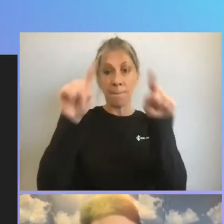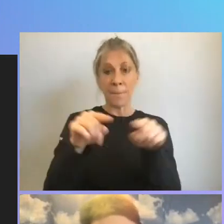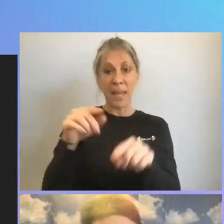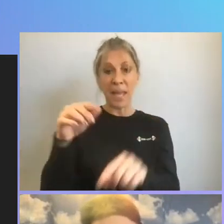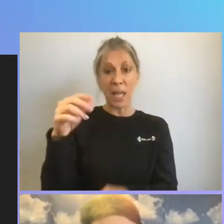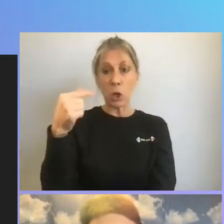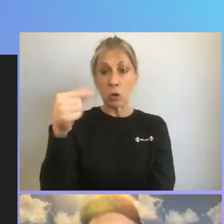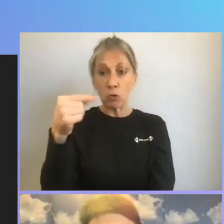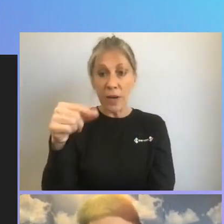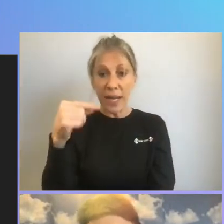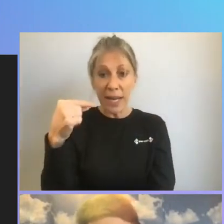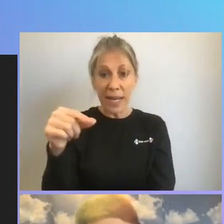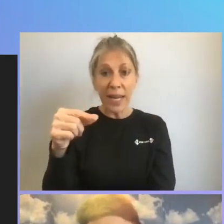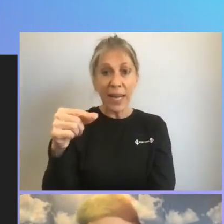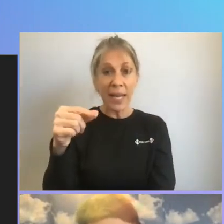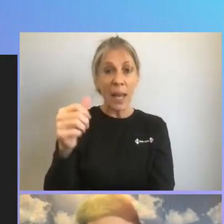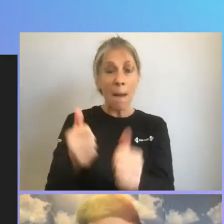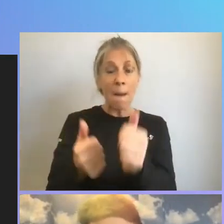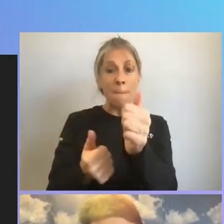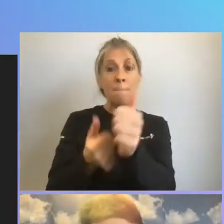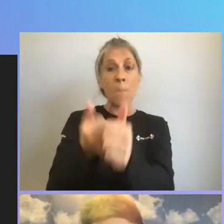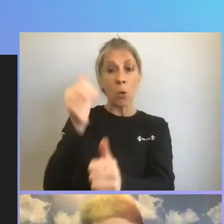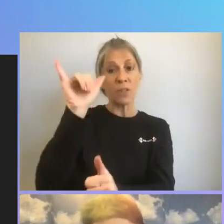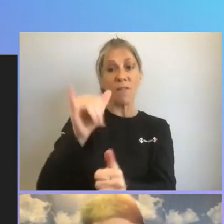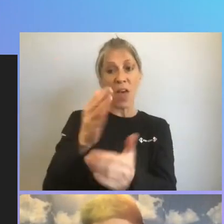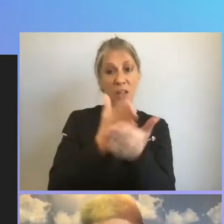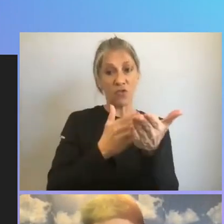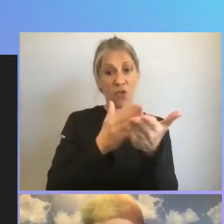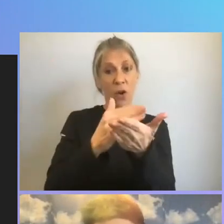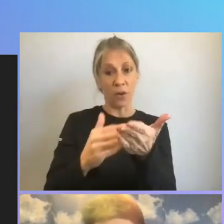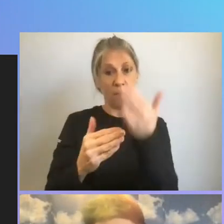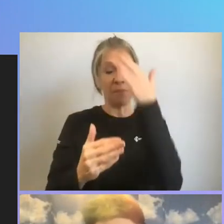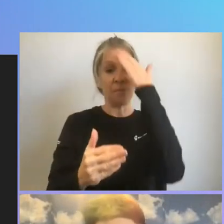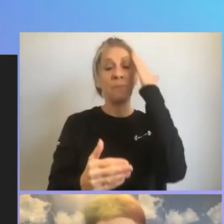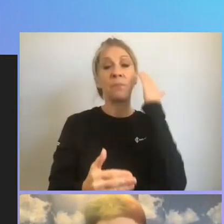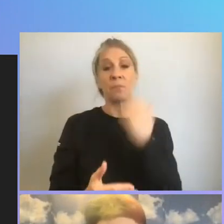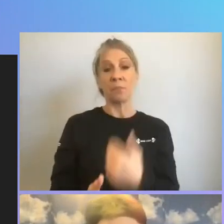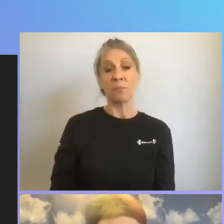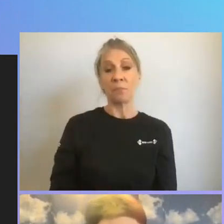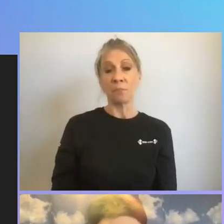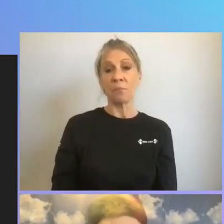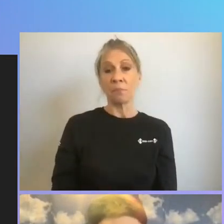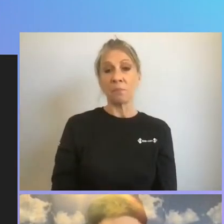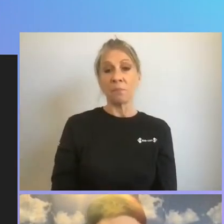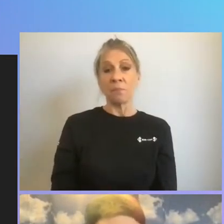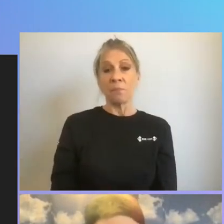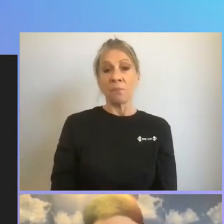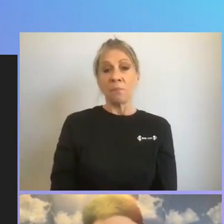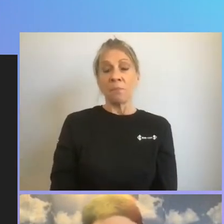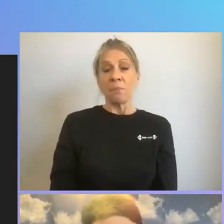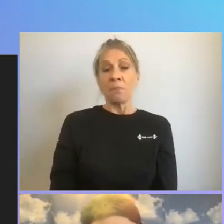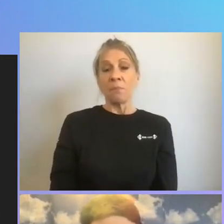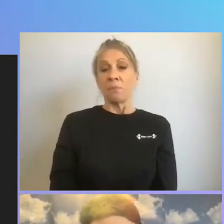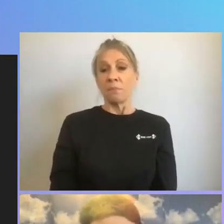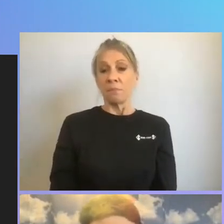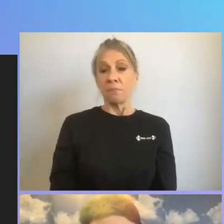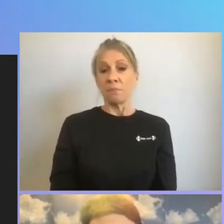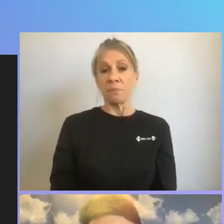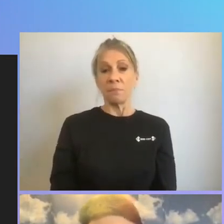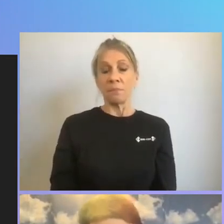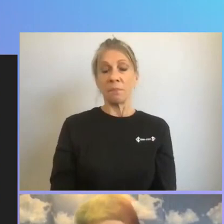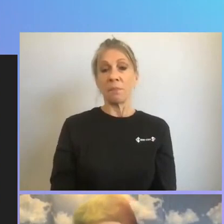taking up most of that pie chart